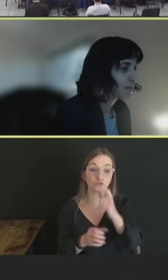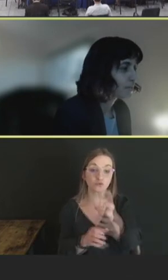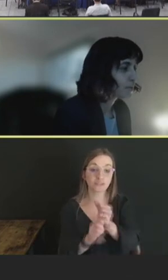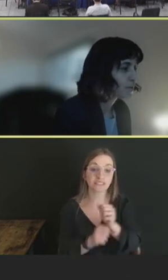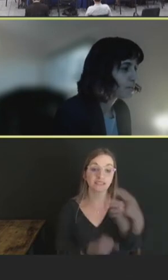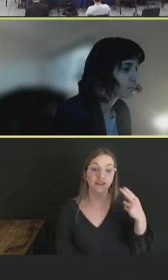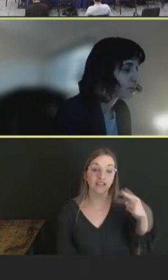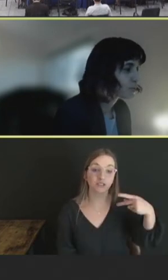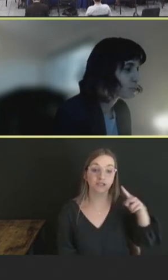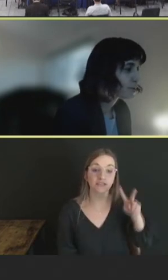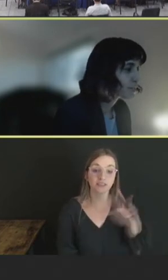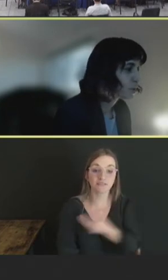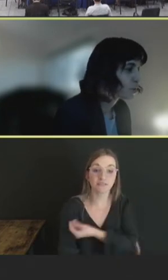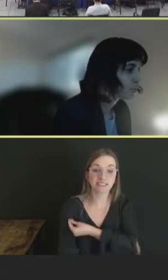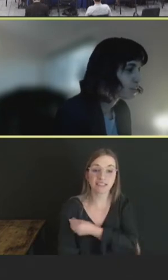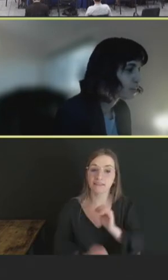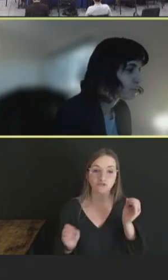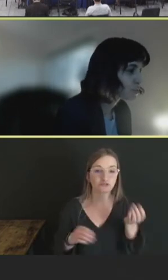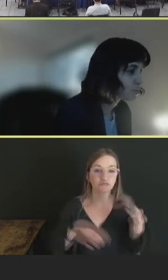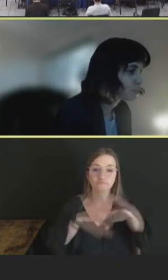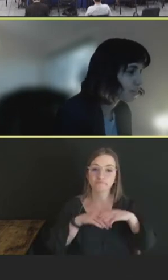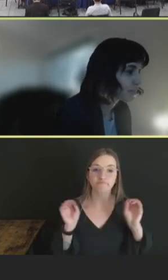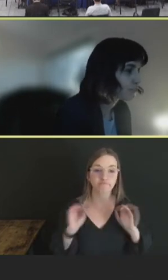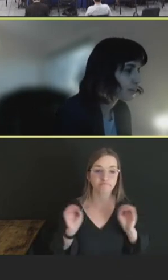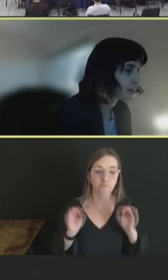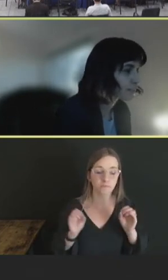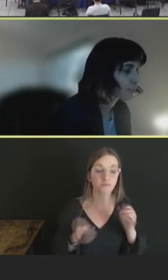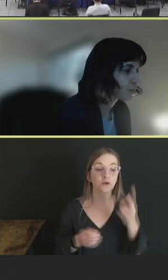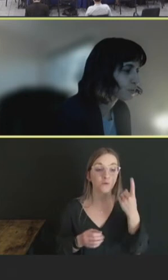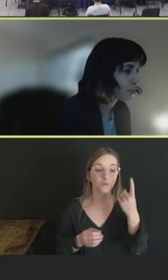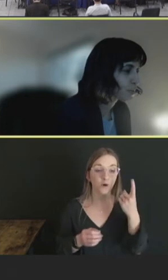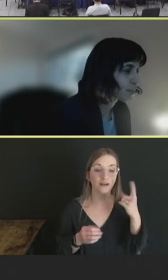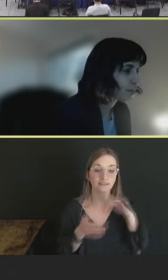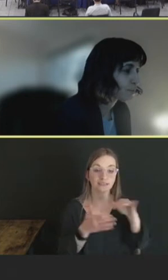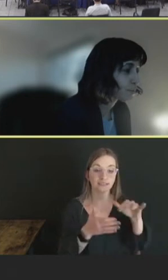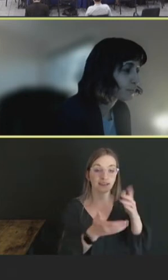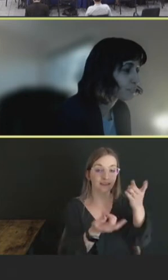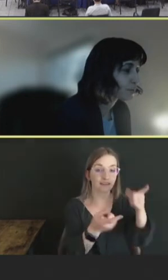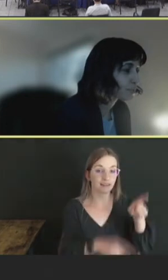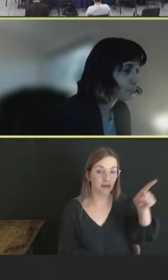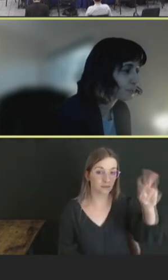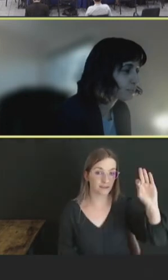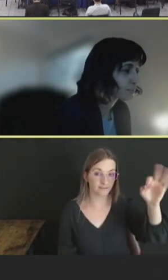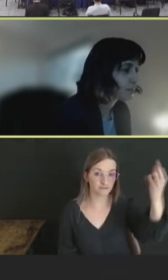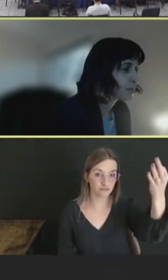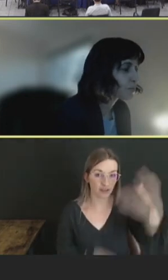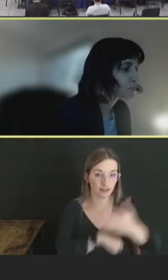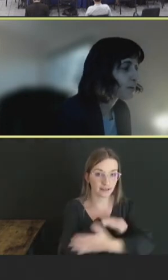There is a retrospective cohort study which was done in France with millions of participants which